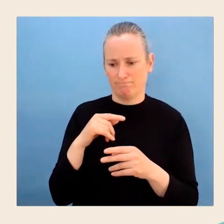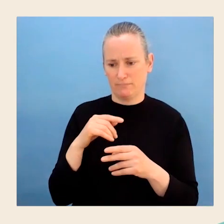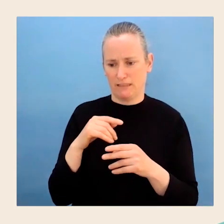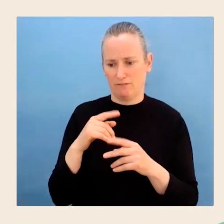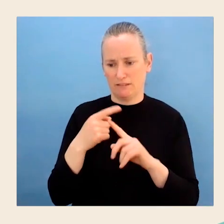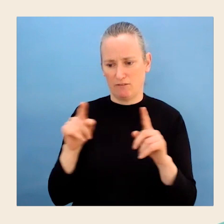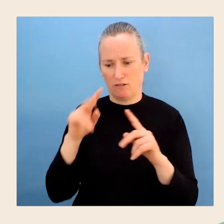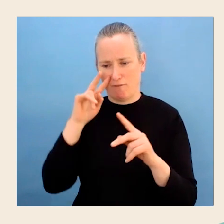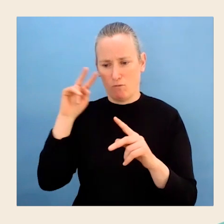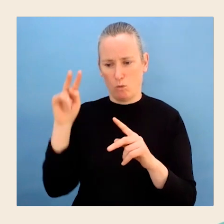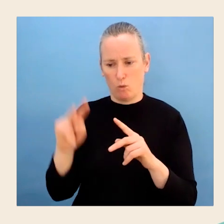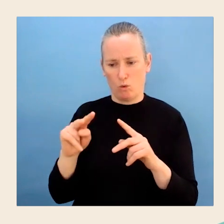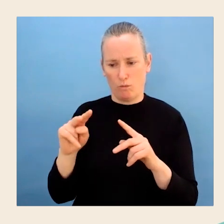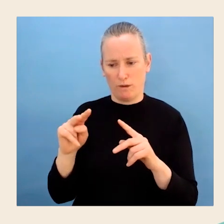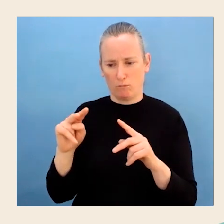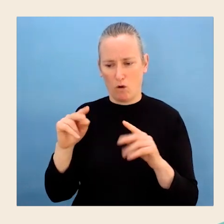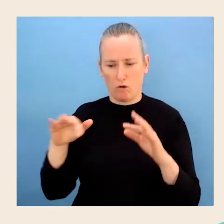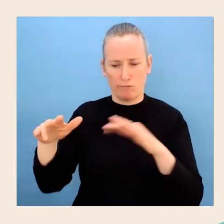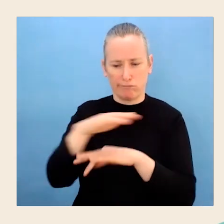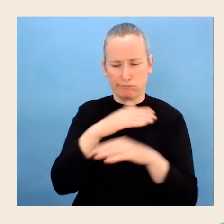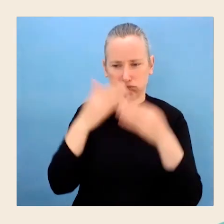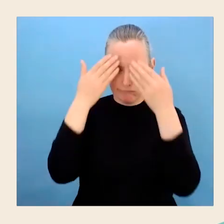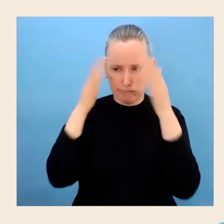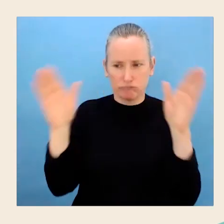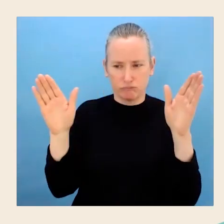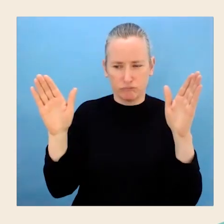And I think that's probably why having,